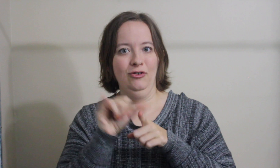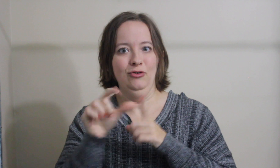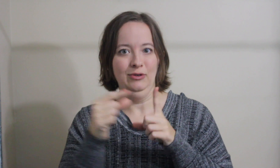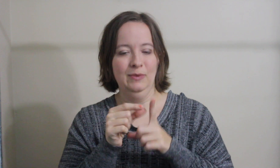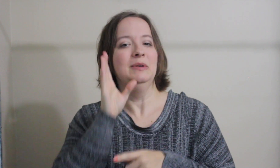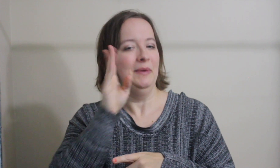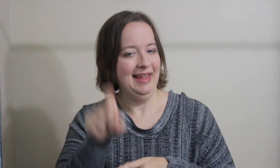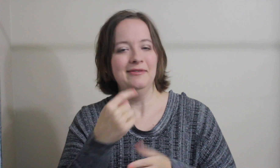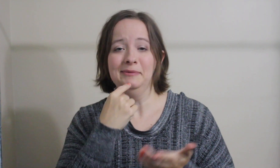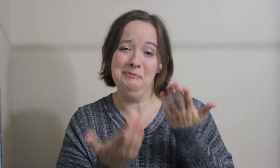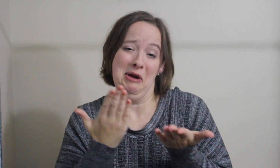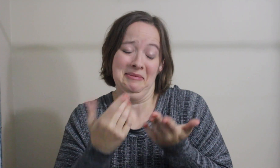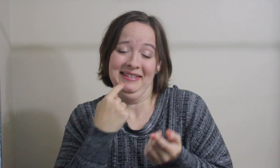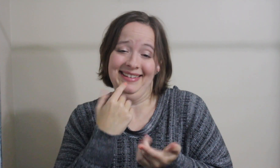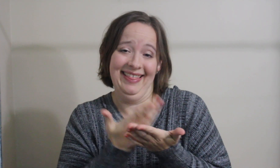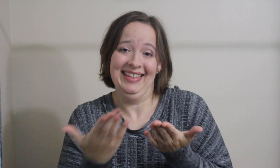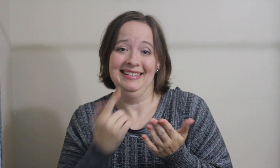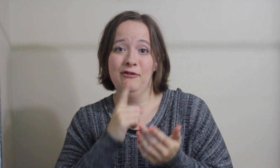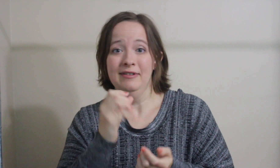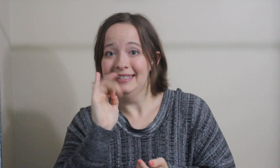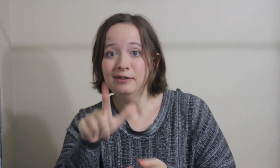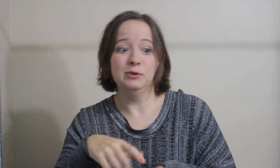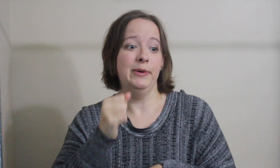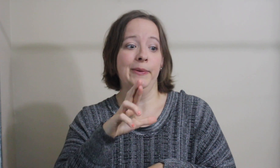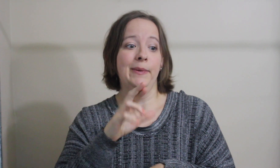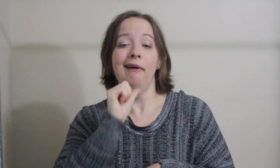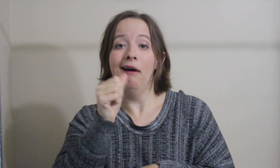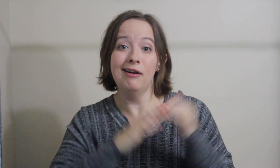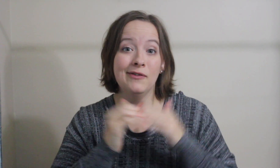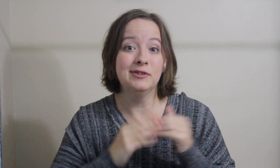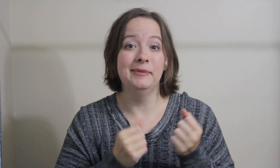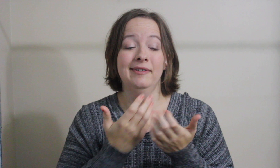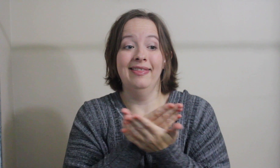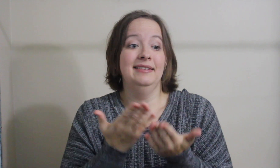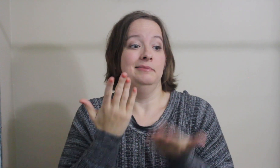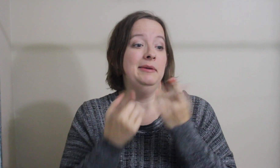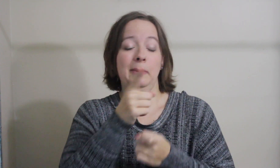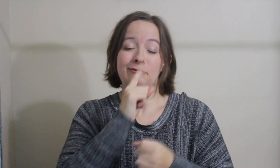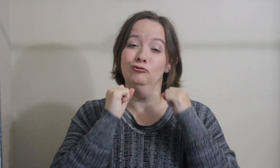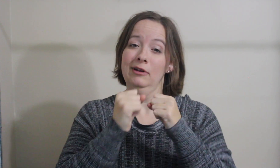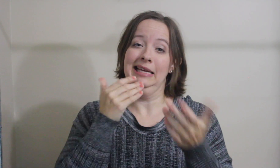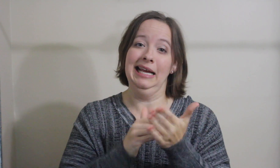You are gonna have to say curse words. You will have to. You're probably gonna have to say things... maybe it's gonna be sexual, something uncomfortable.